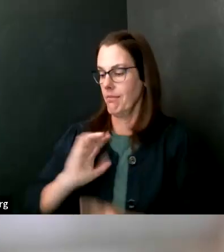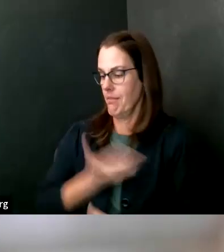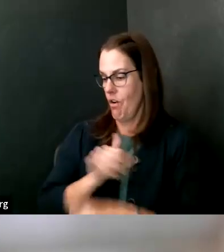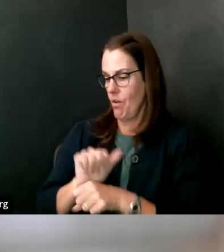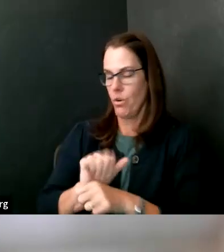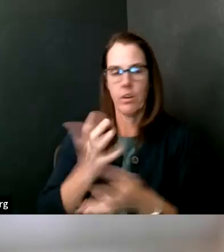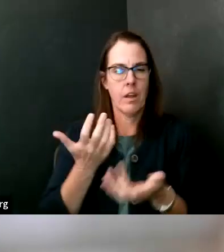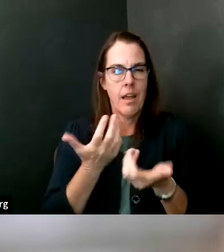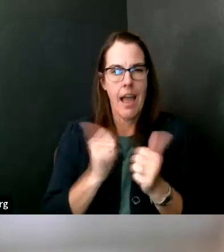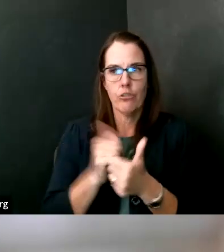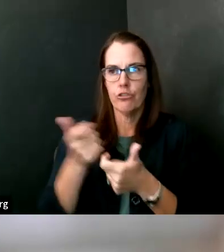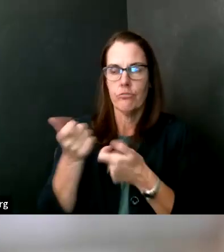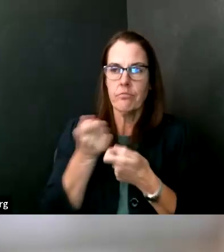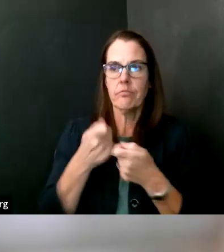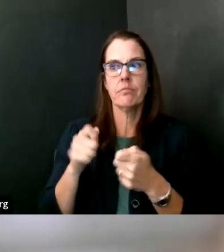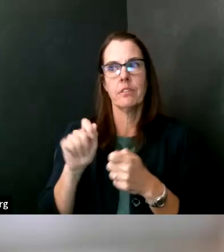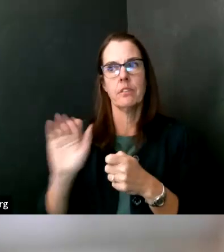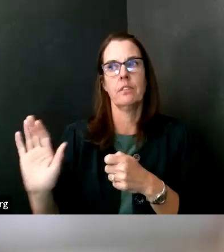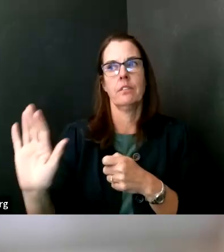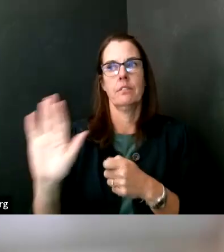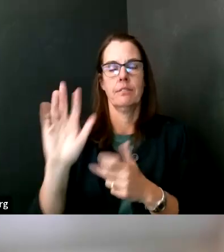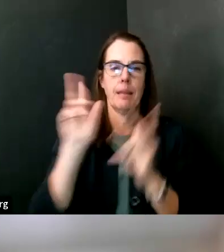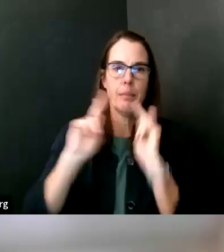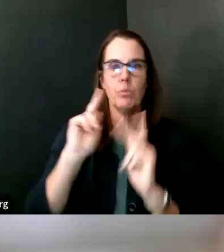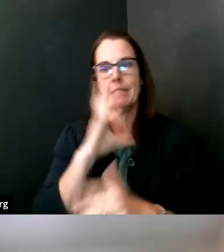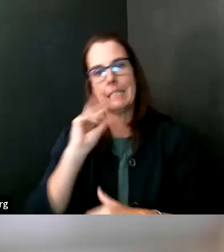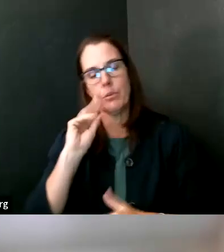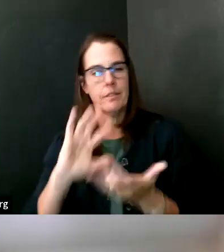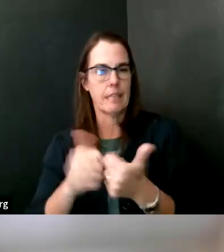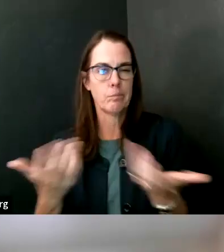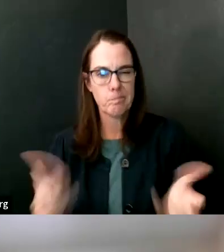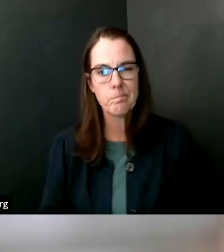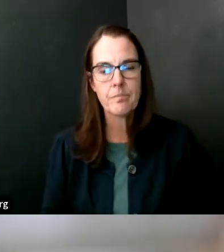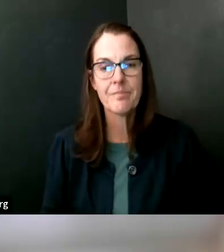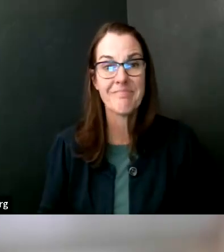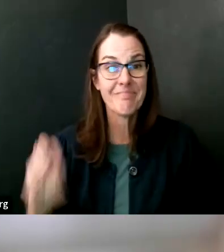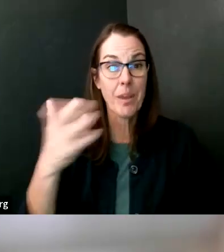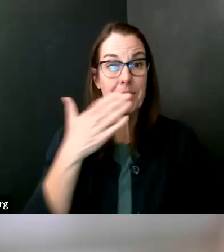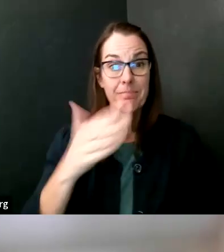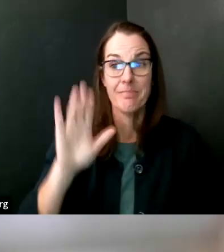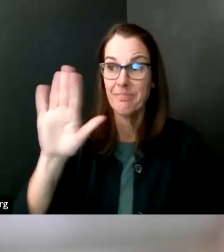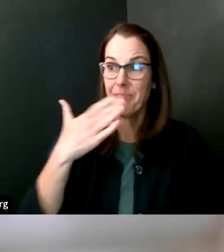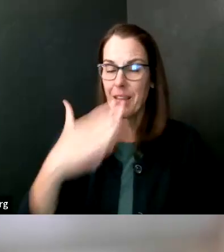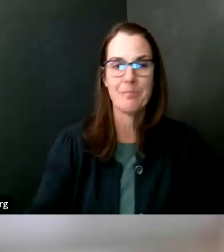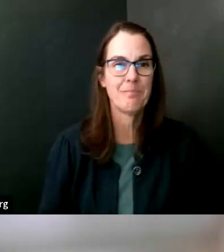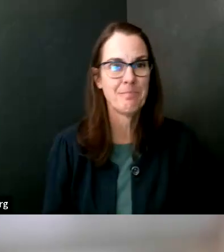more people. That's something that we've found to be successful. Okay, great. Thank you. Um, why